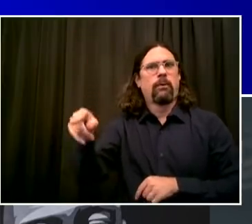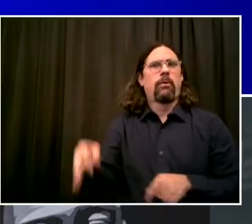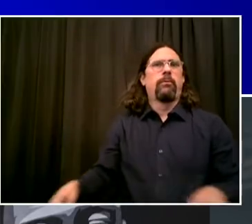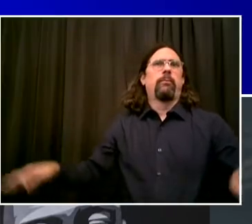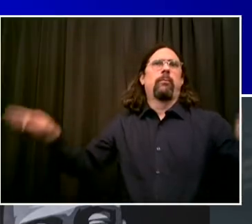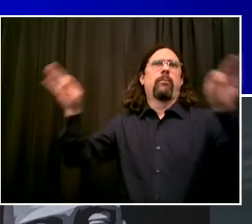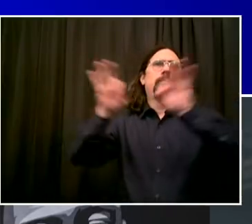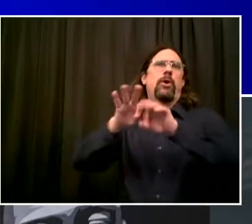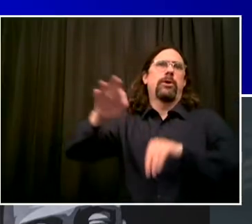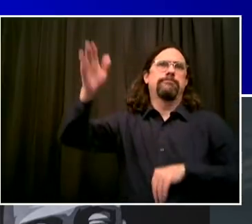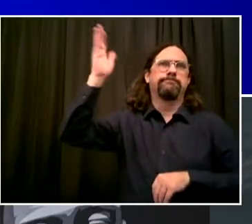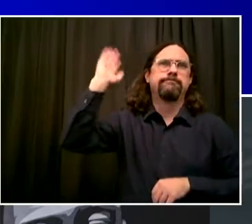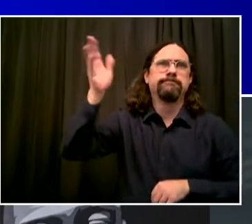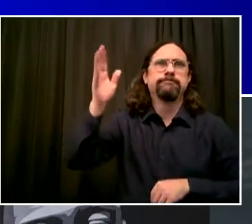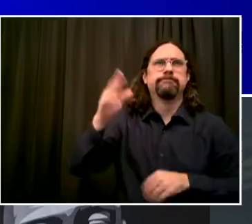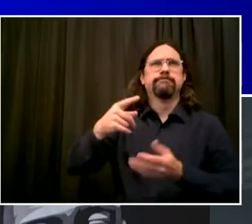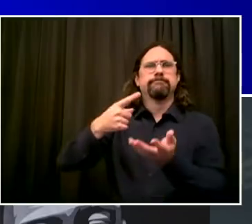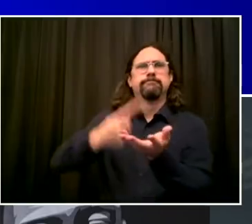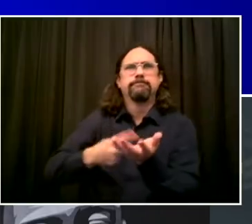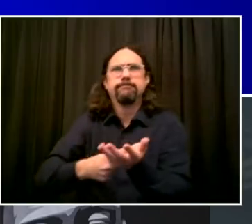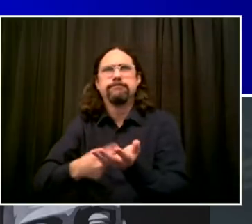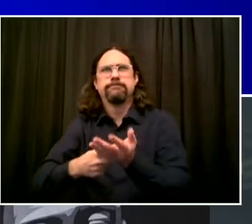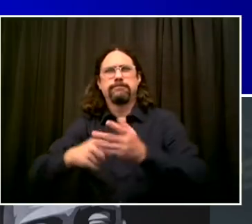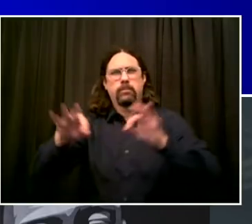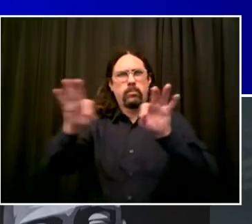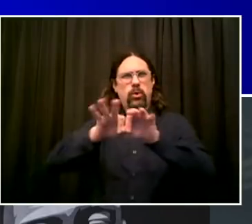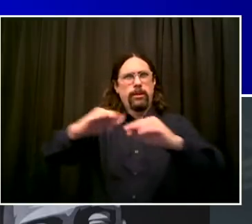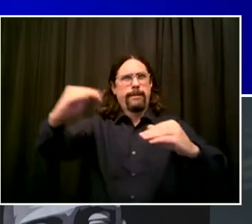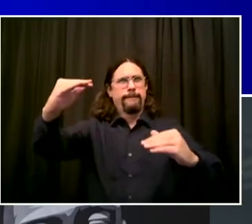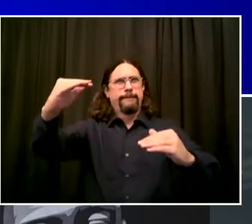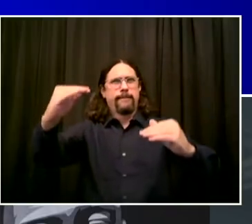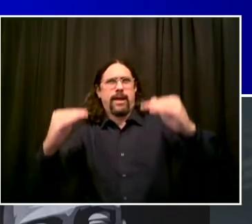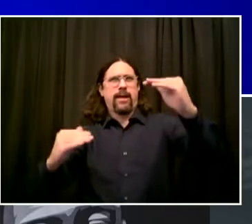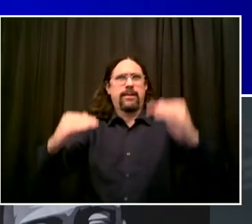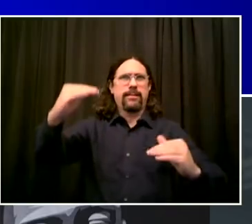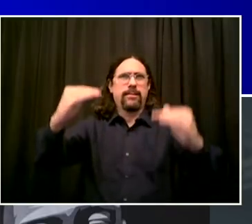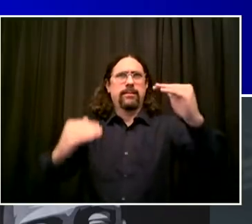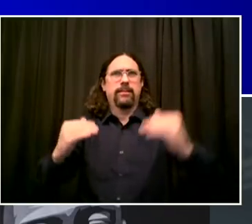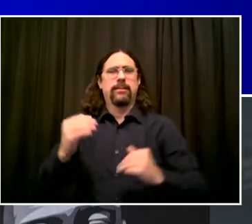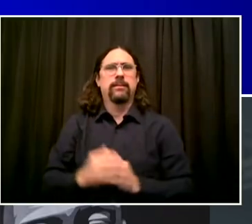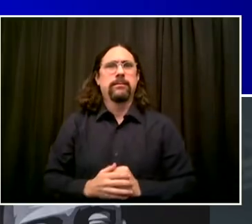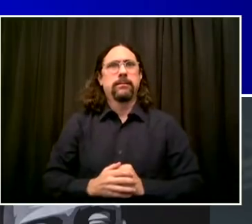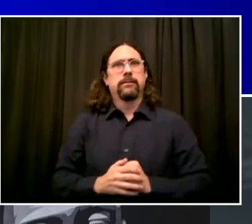SHE SPOKE PASSIONATELY ABOUT THE NEED FOR CHANGE. SHE ALSO SPOKE ABOUT THE BALANCE THAT WE NEED TO STRIKE VARIED THE